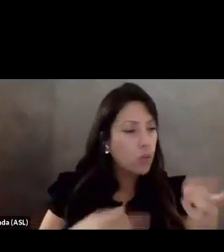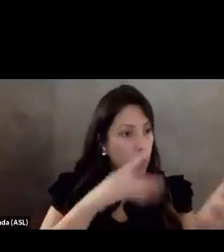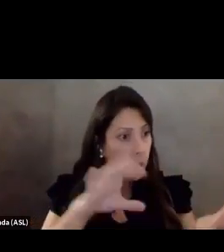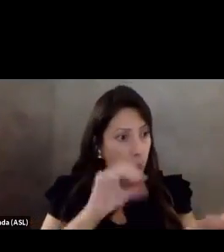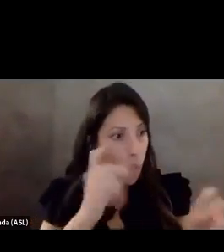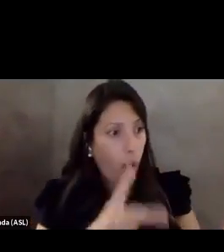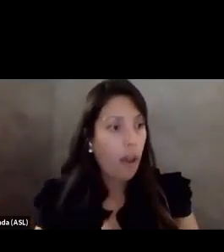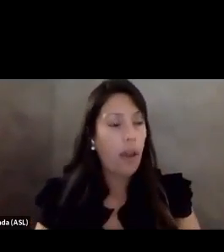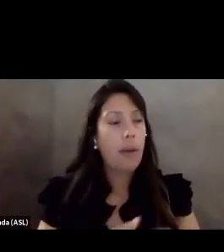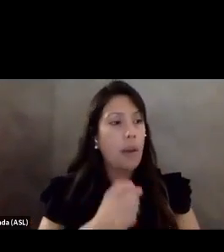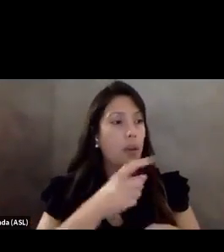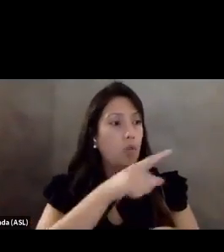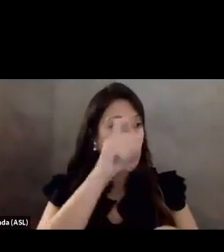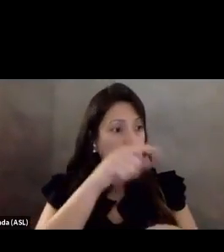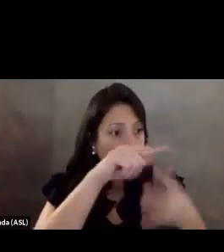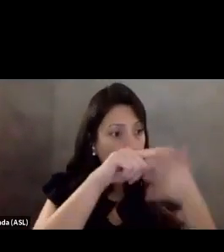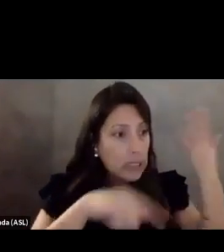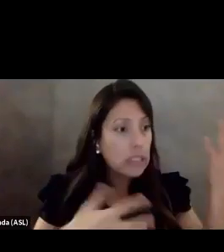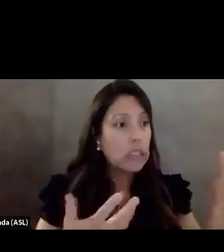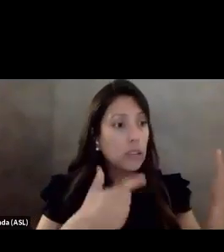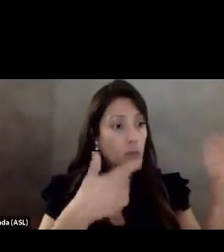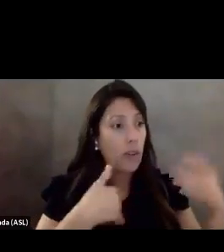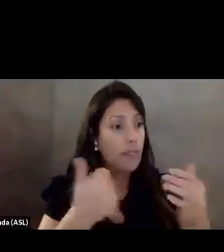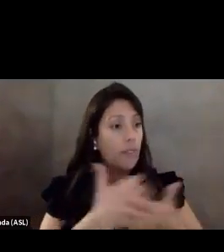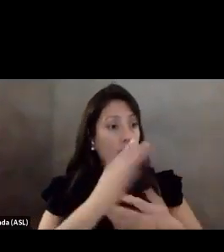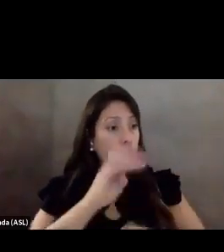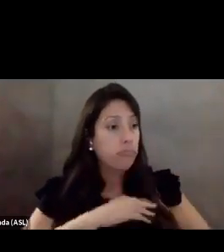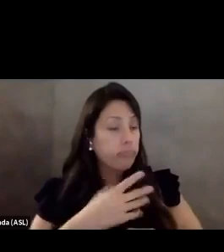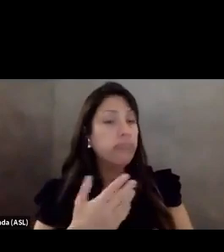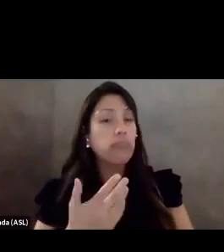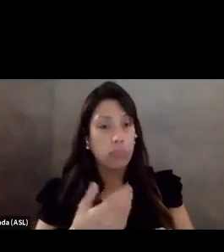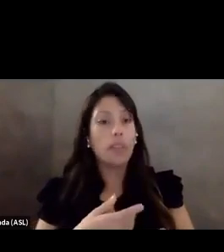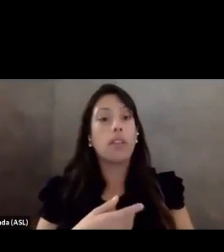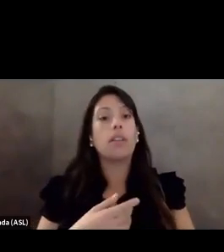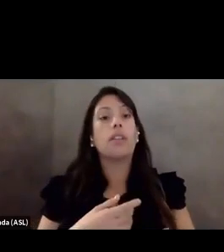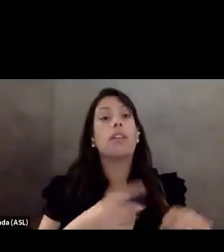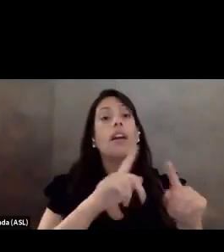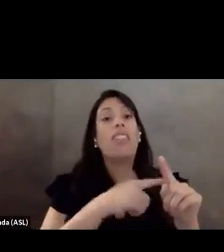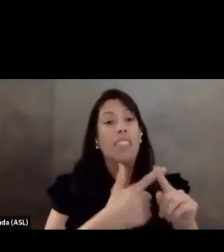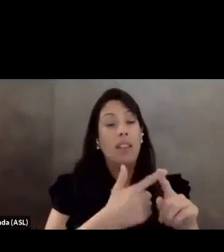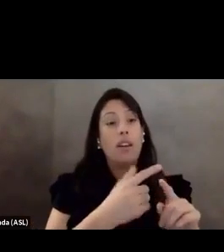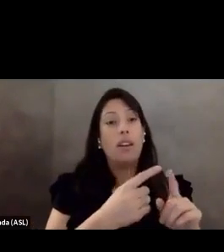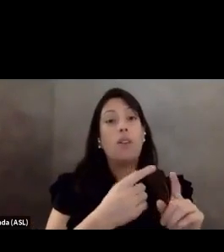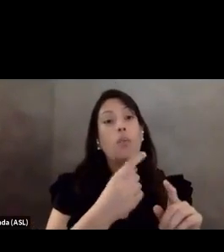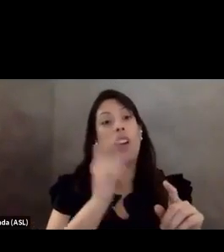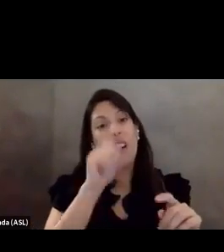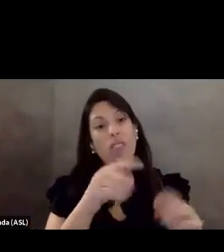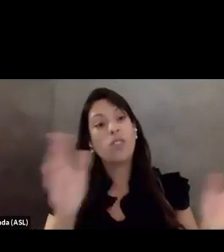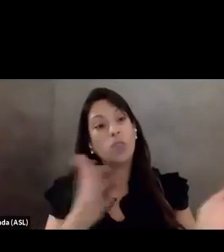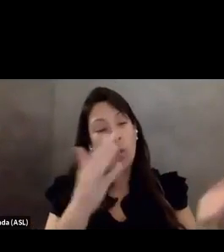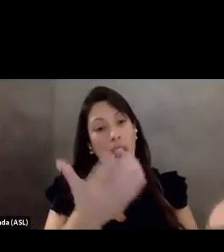everything they need during the quarantine period and then they have to get everybody in to get tested at the end of the quarantine period.